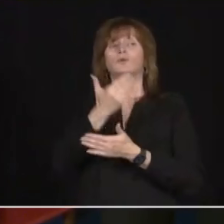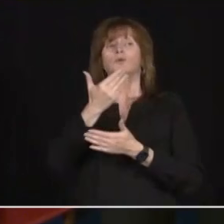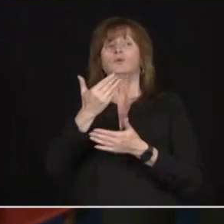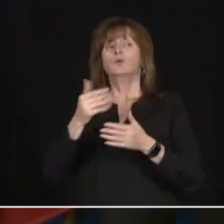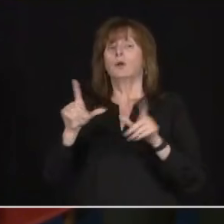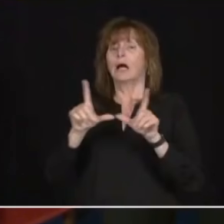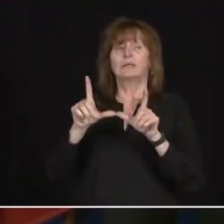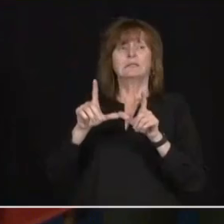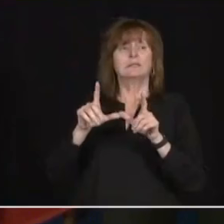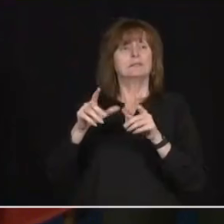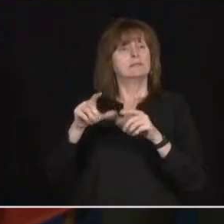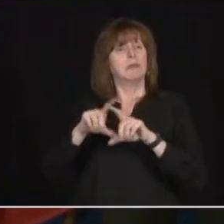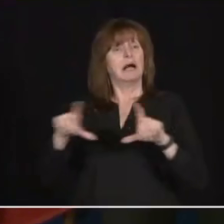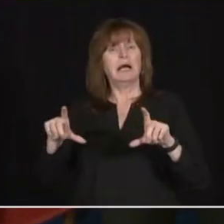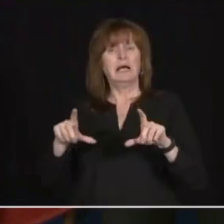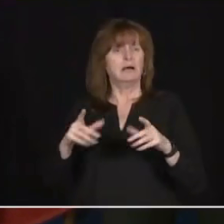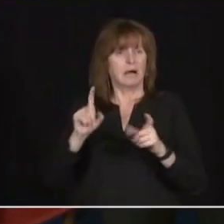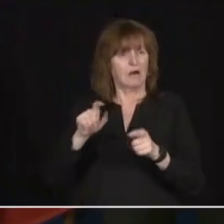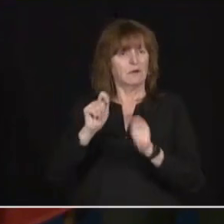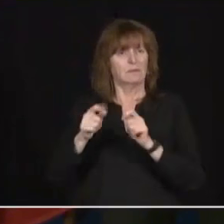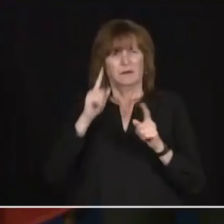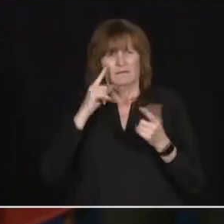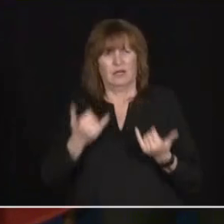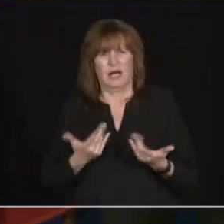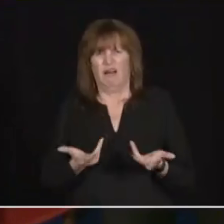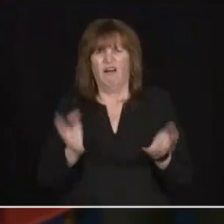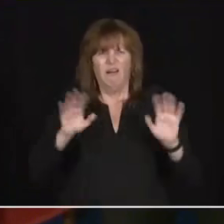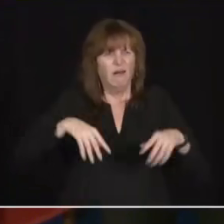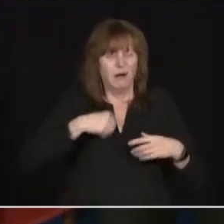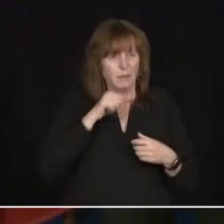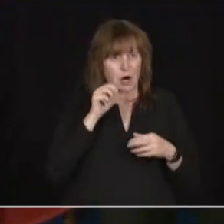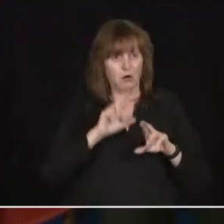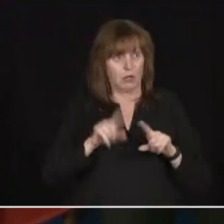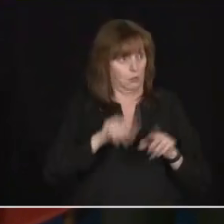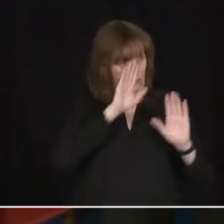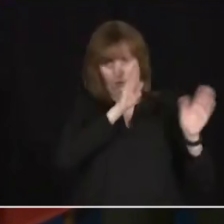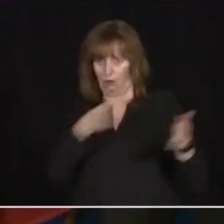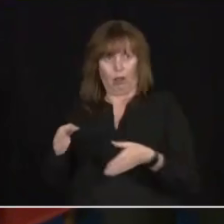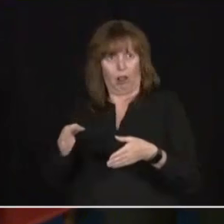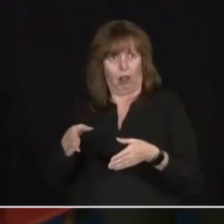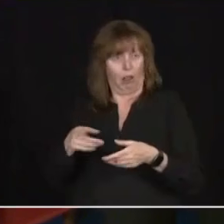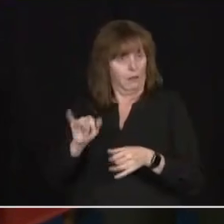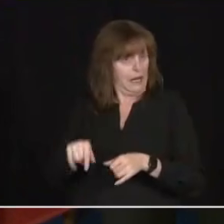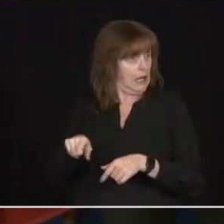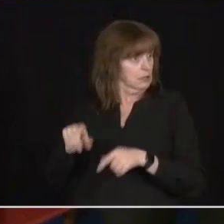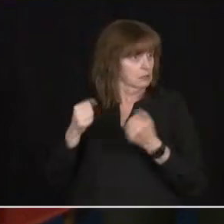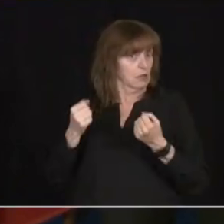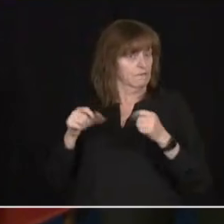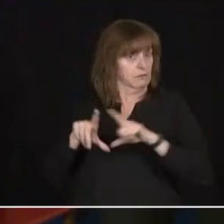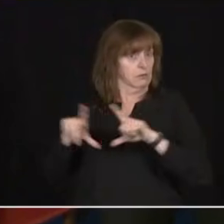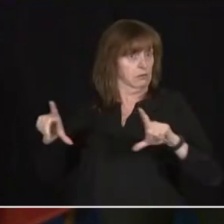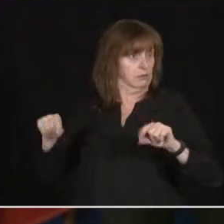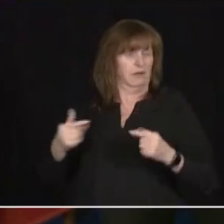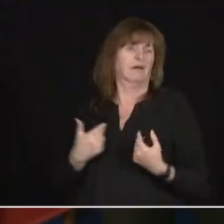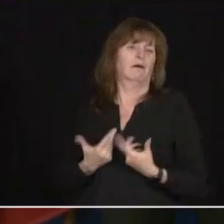work is needed if we're to move forward with the new plates. Right now, Travis, I'm just not ready to put